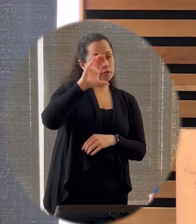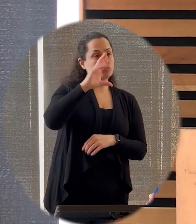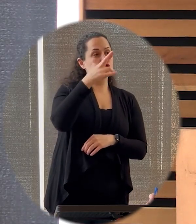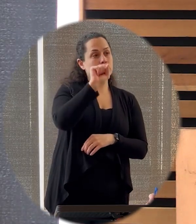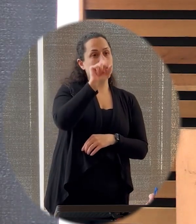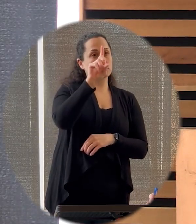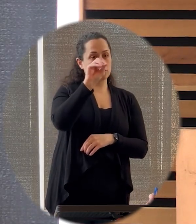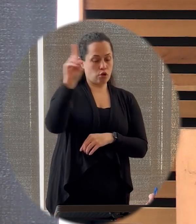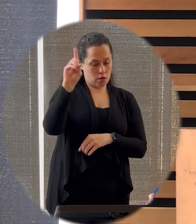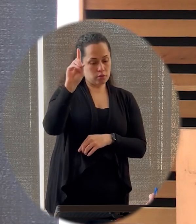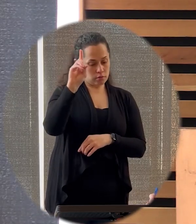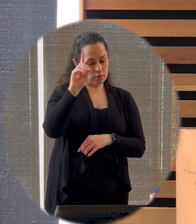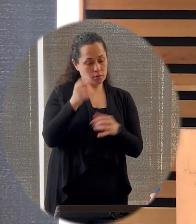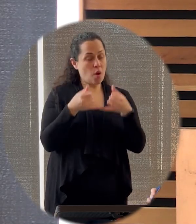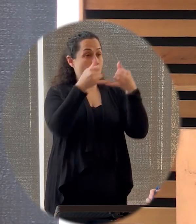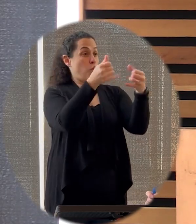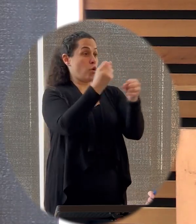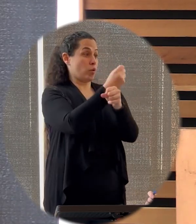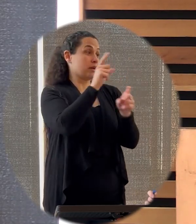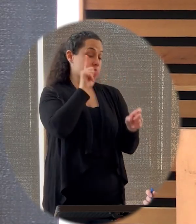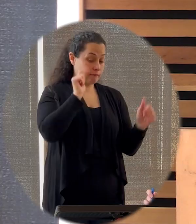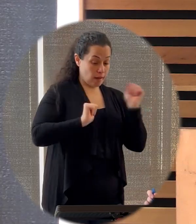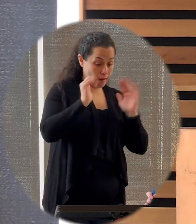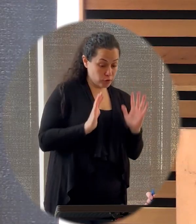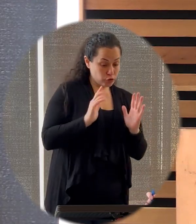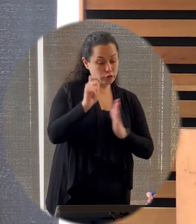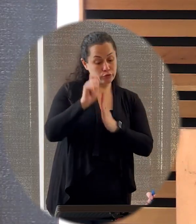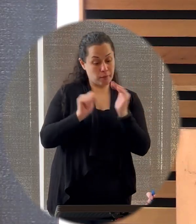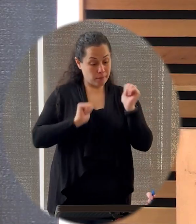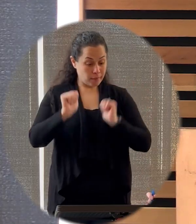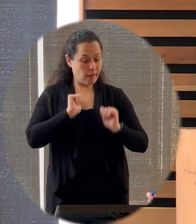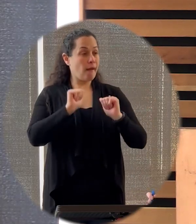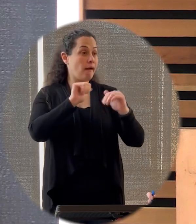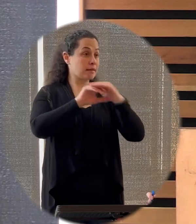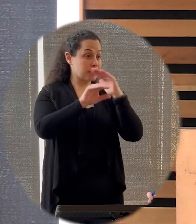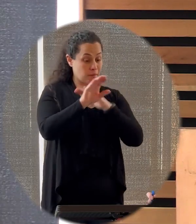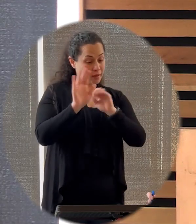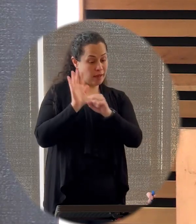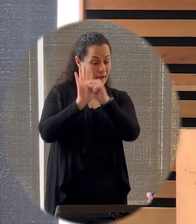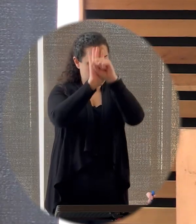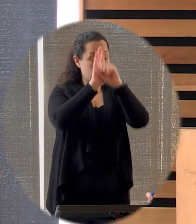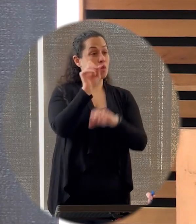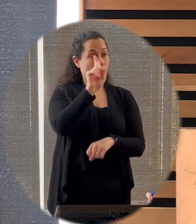an award-winning deaf actor, playwright, and accessibility advocate based in Edmonton. He is